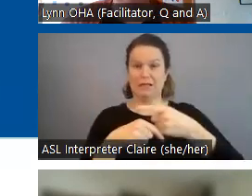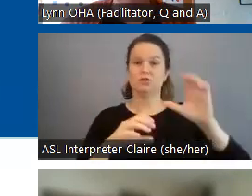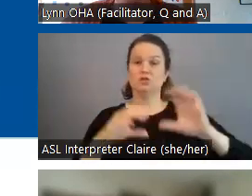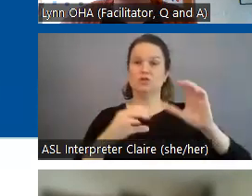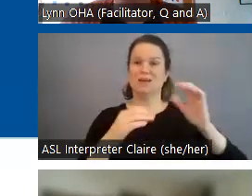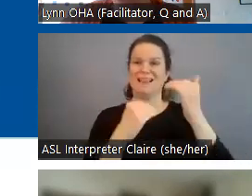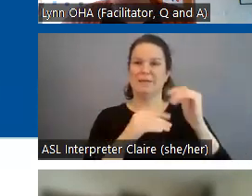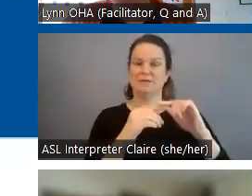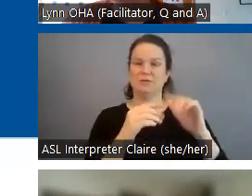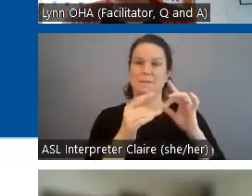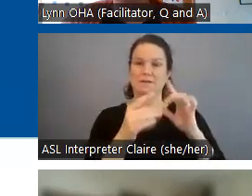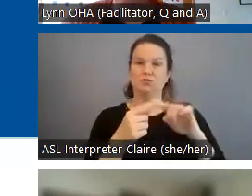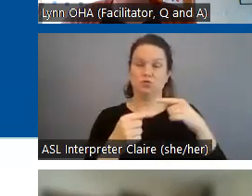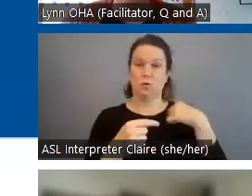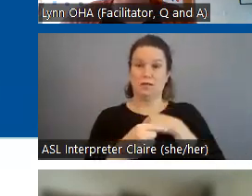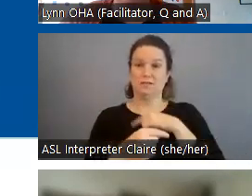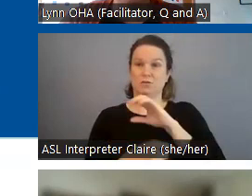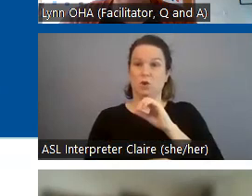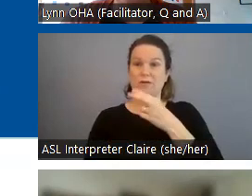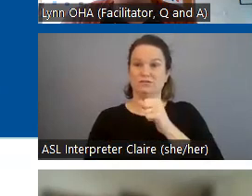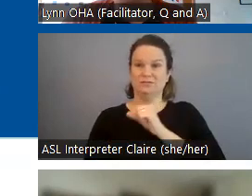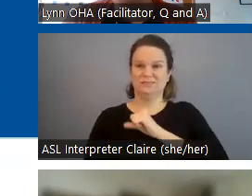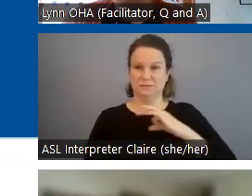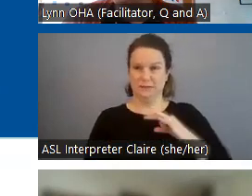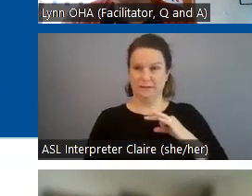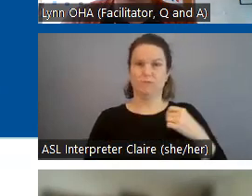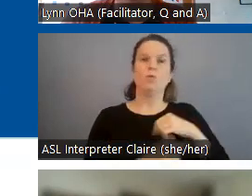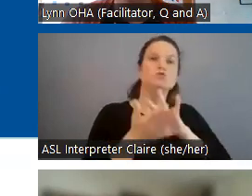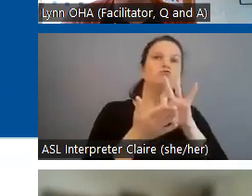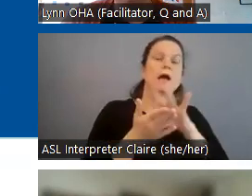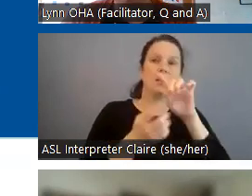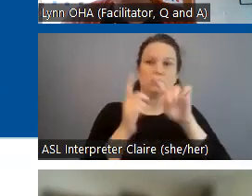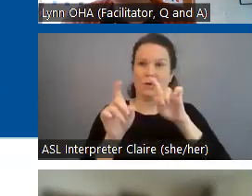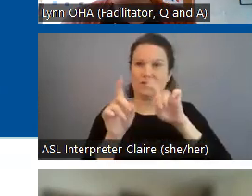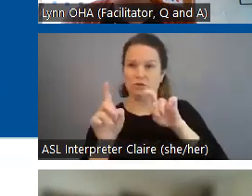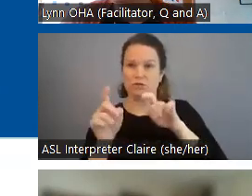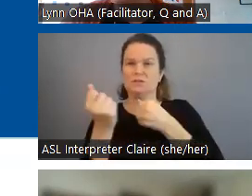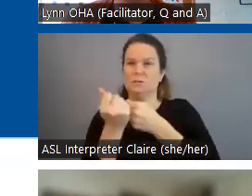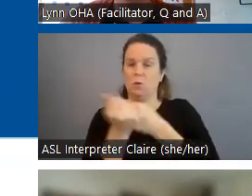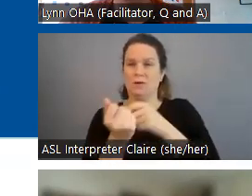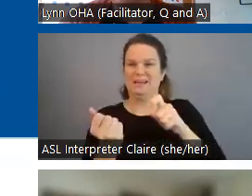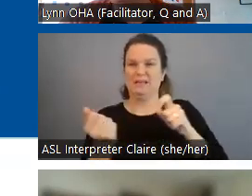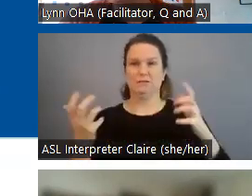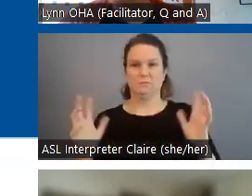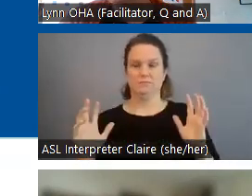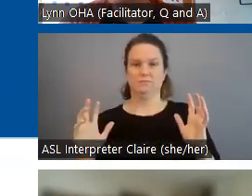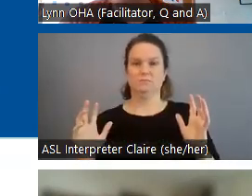messaging OHA staff so that we can best track your questions and support needs.